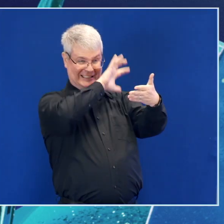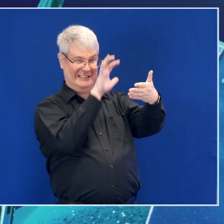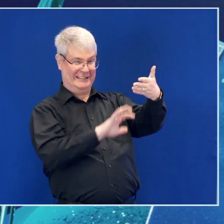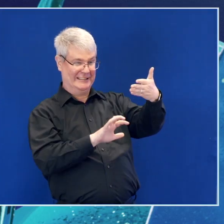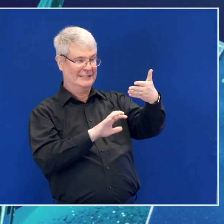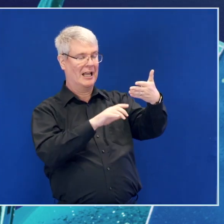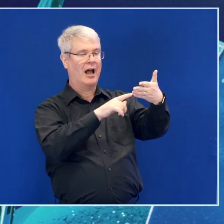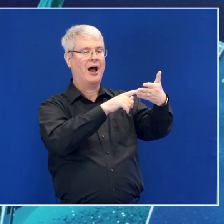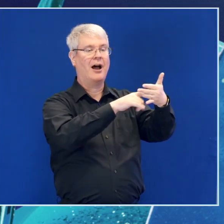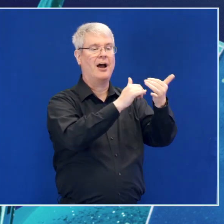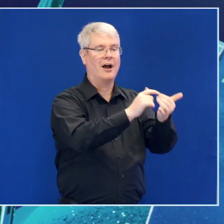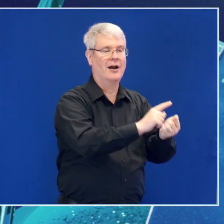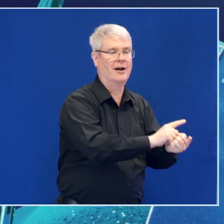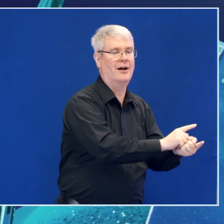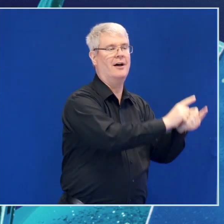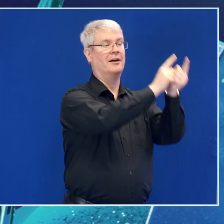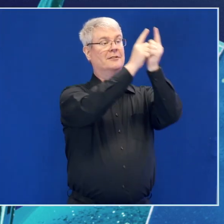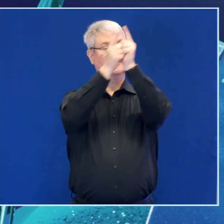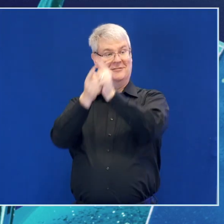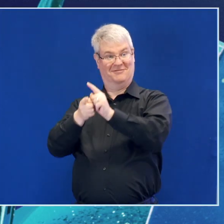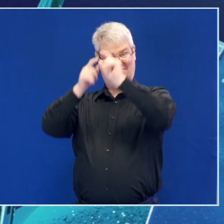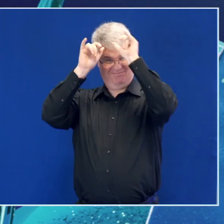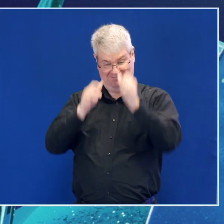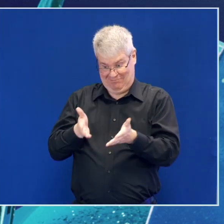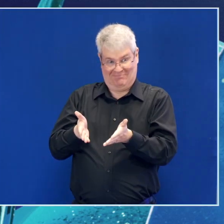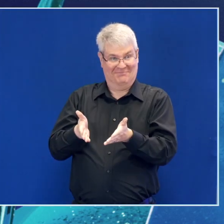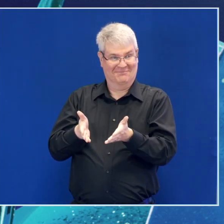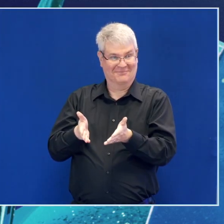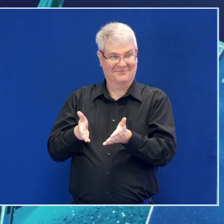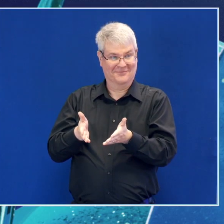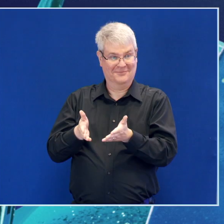based on the template that the team has agreed to use.